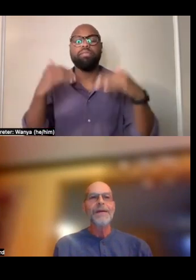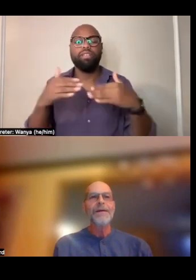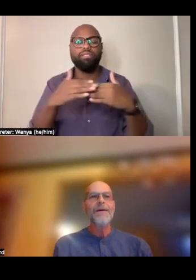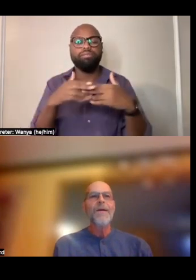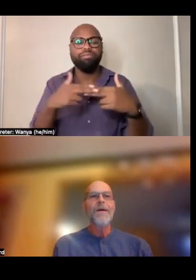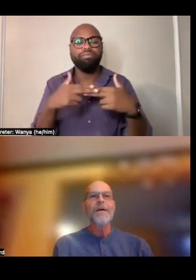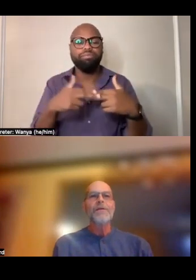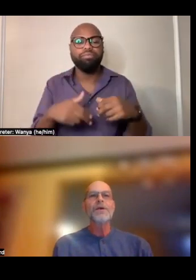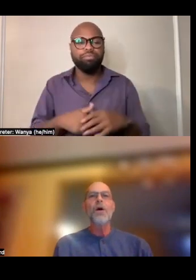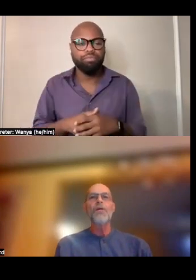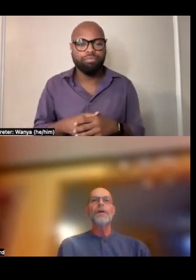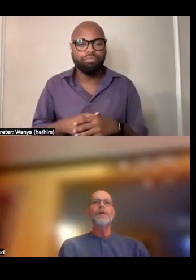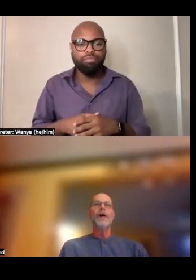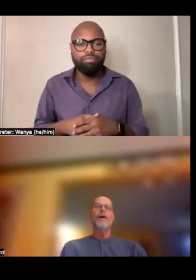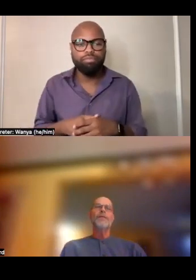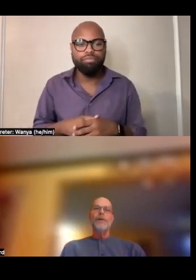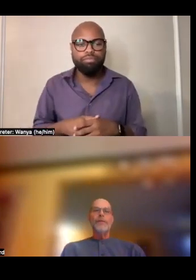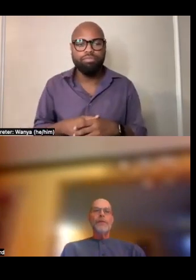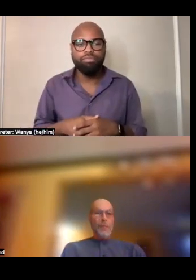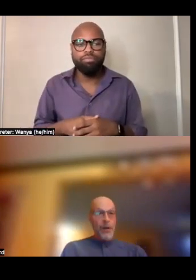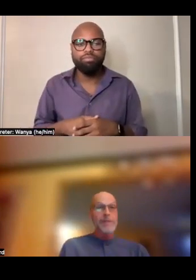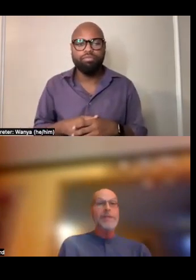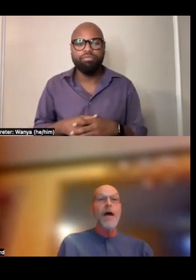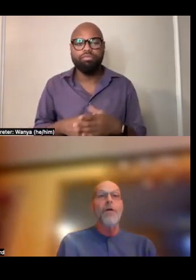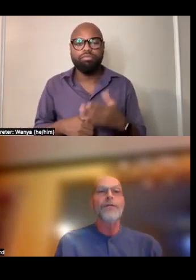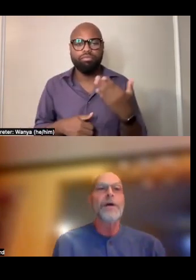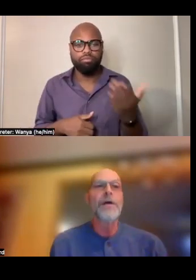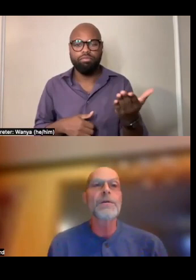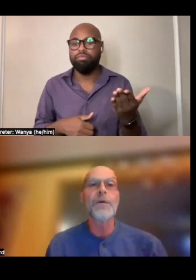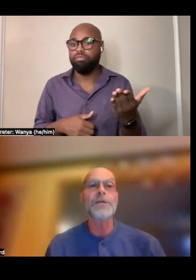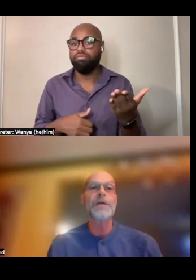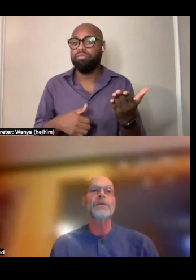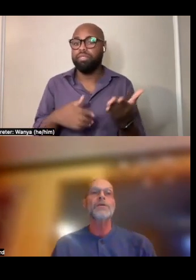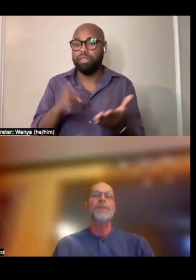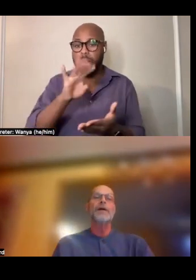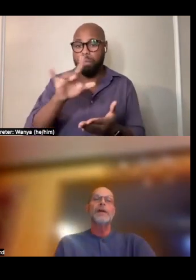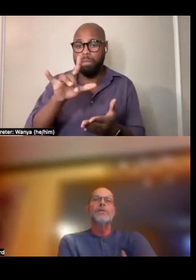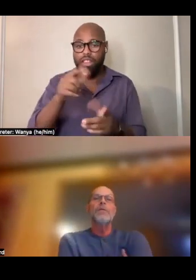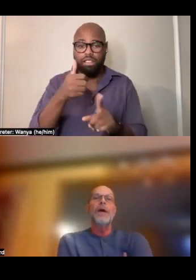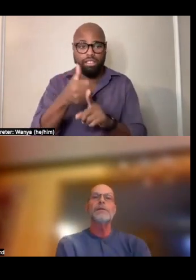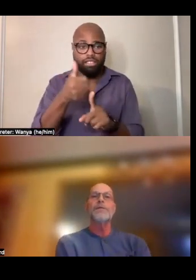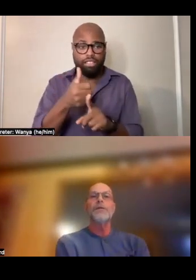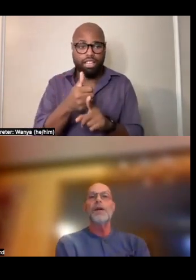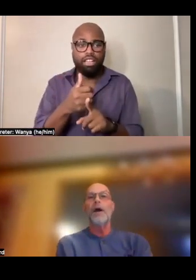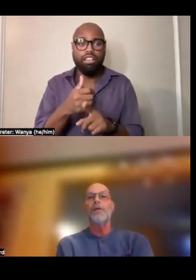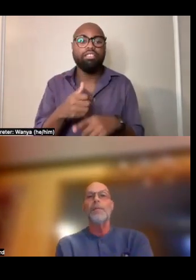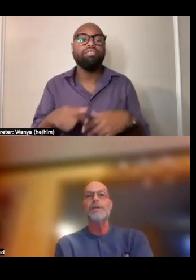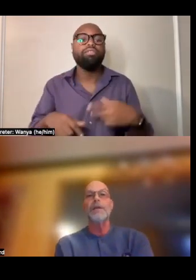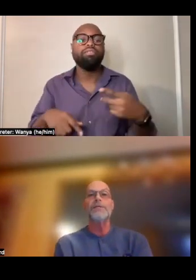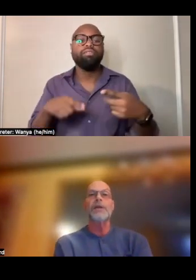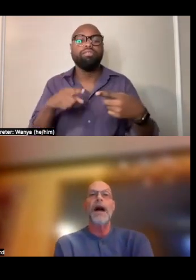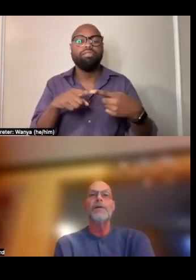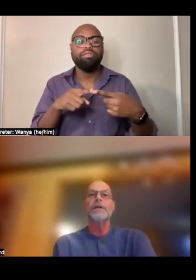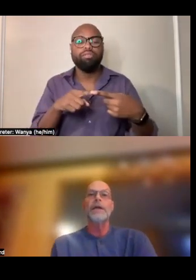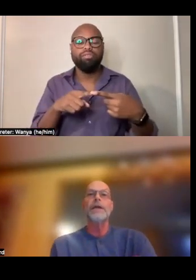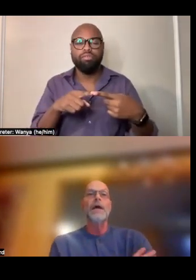So, the bill itself. It was first introduced by, in 2003 by rFepresentative Schakowski.